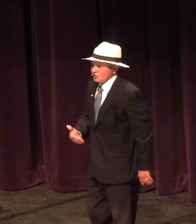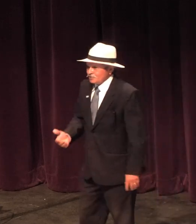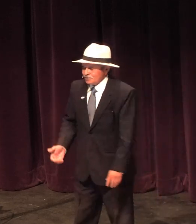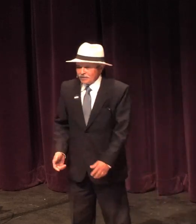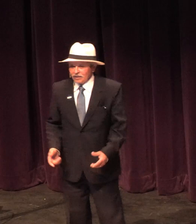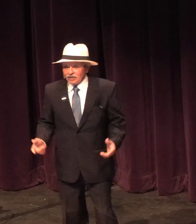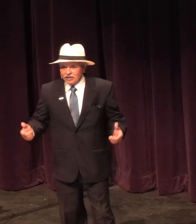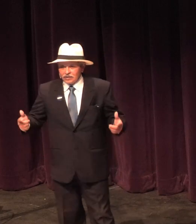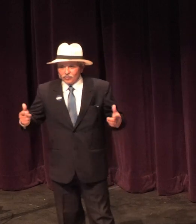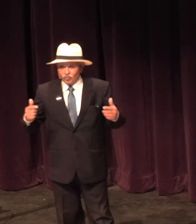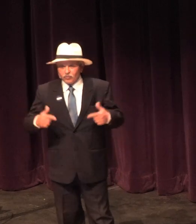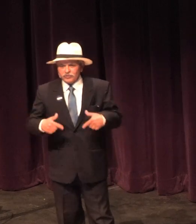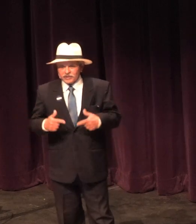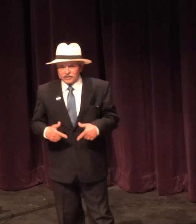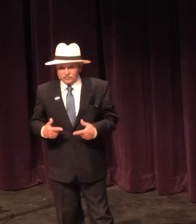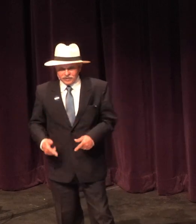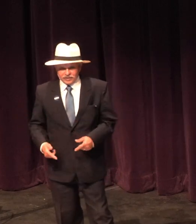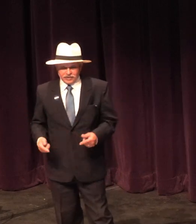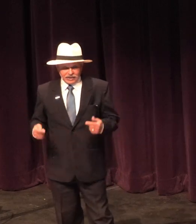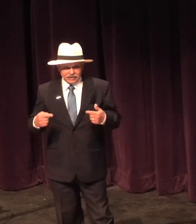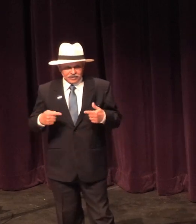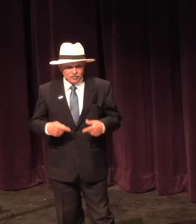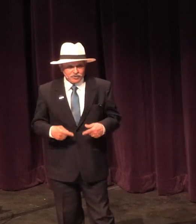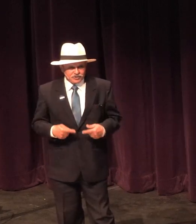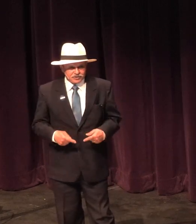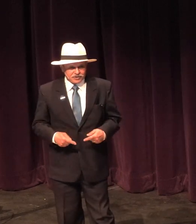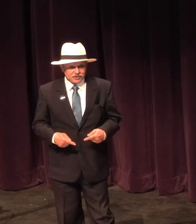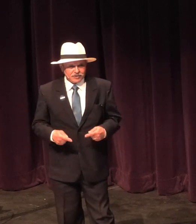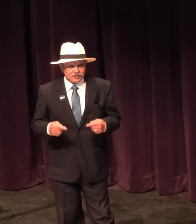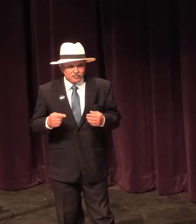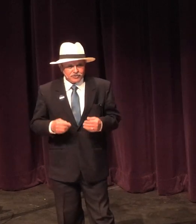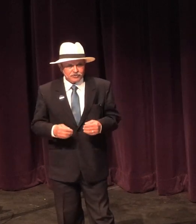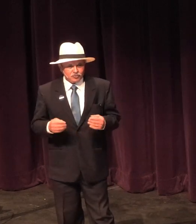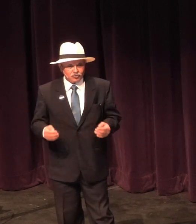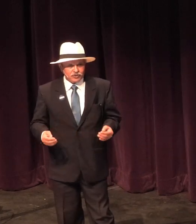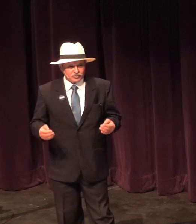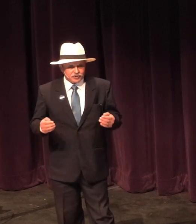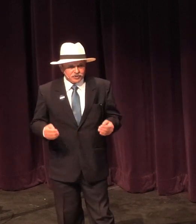people just like you mentioned about your ancestors and how it has continued